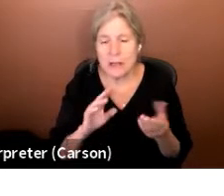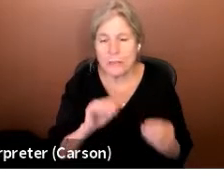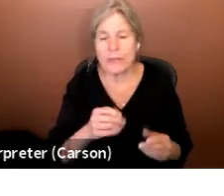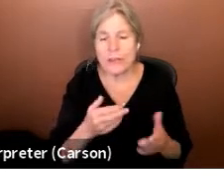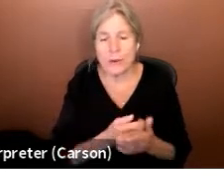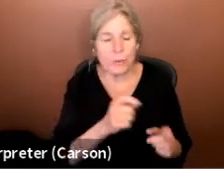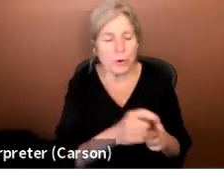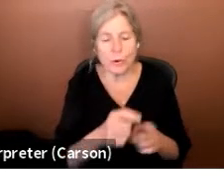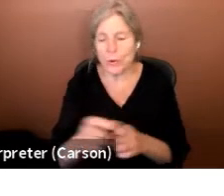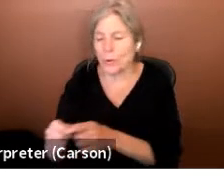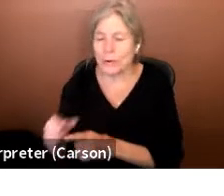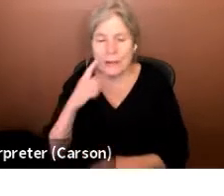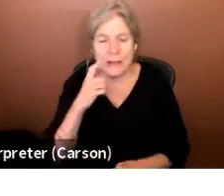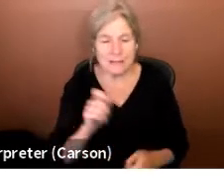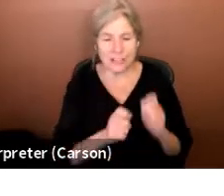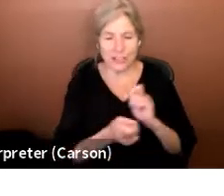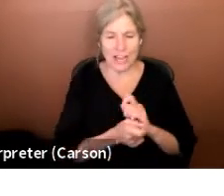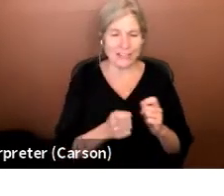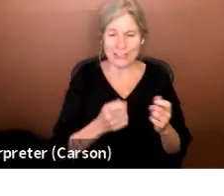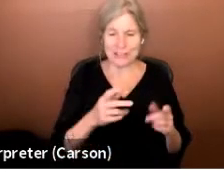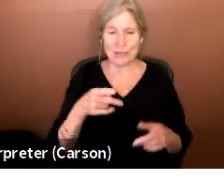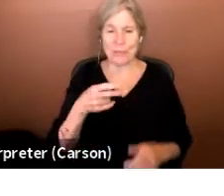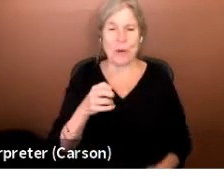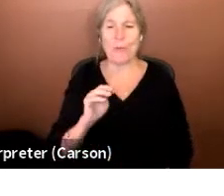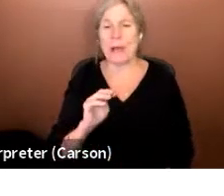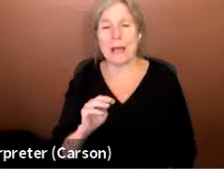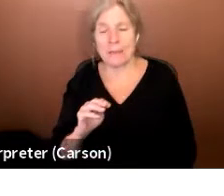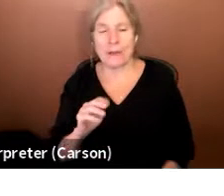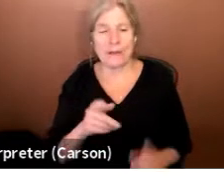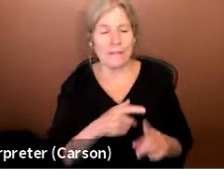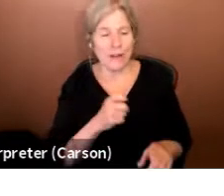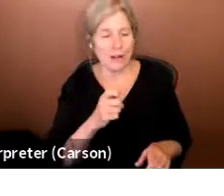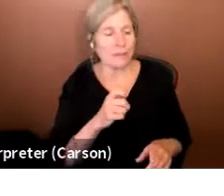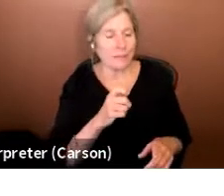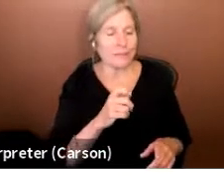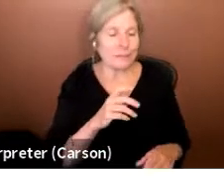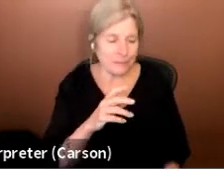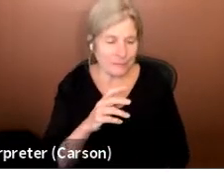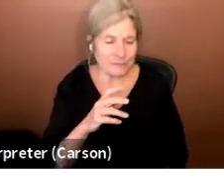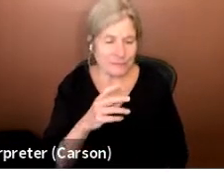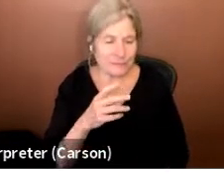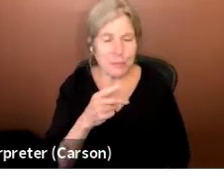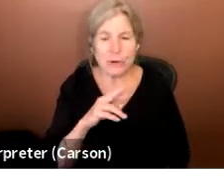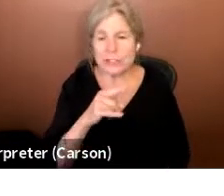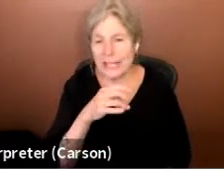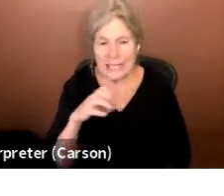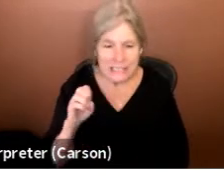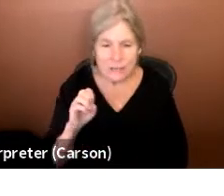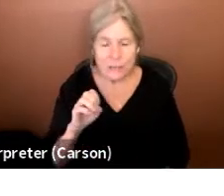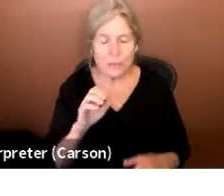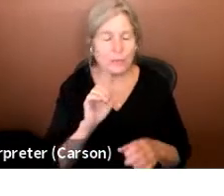It changes the composition of the word. Or, for example, the very